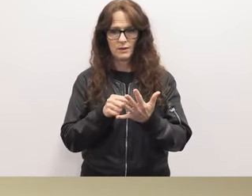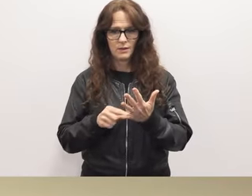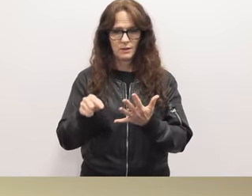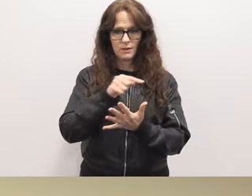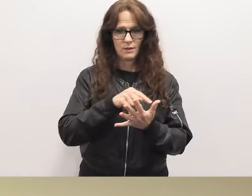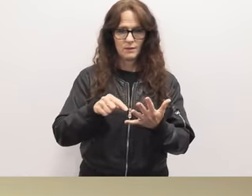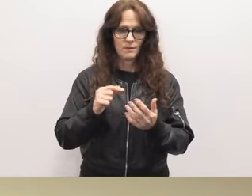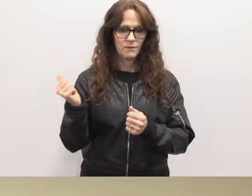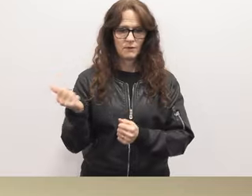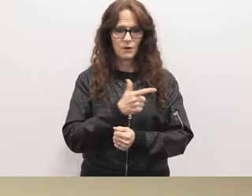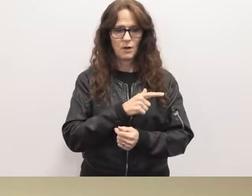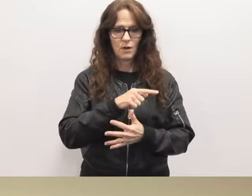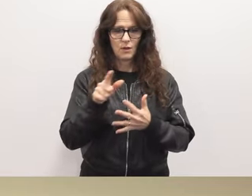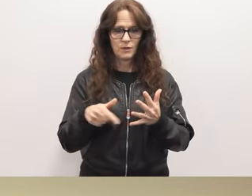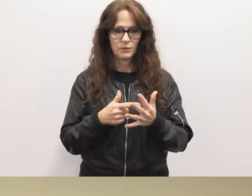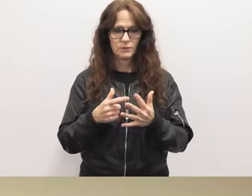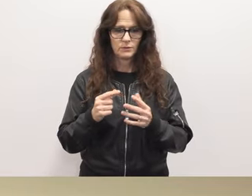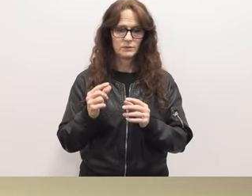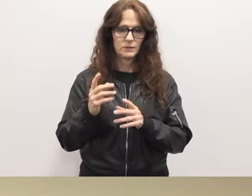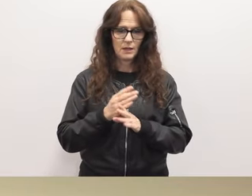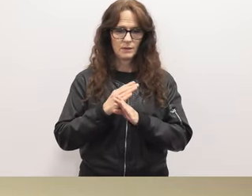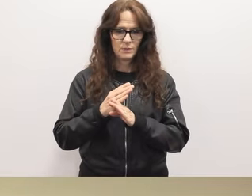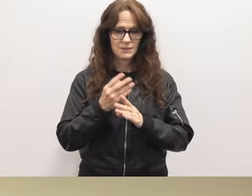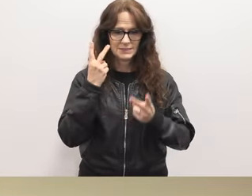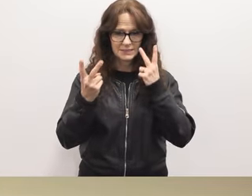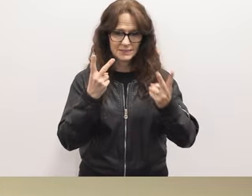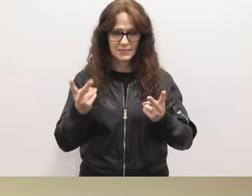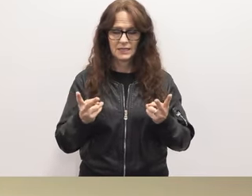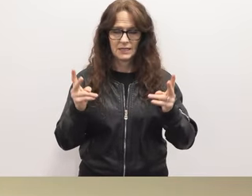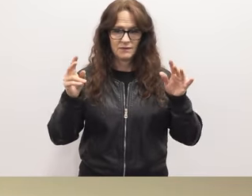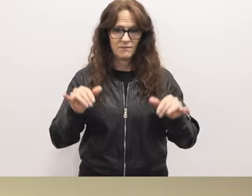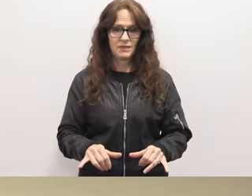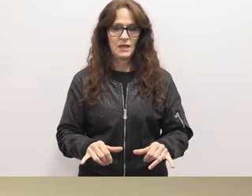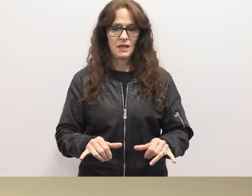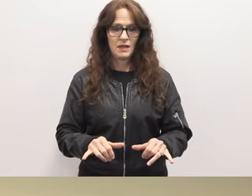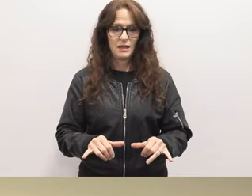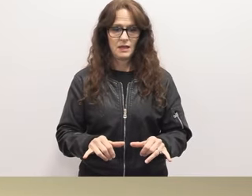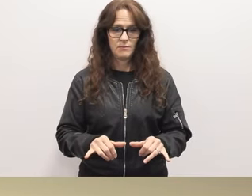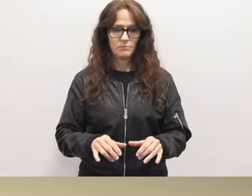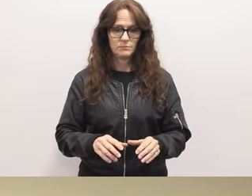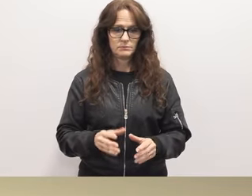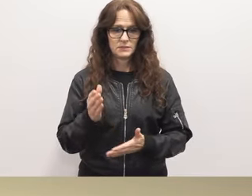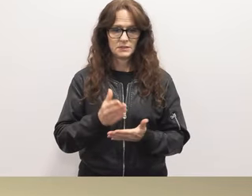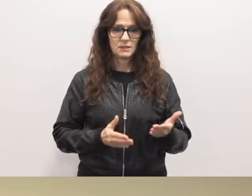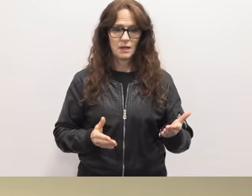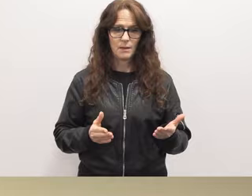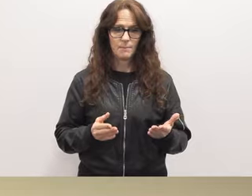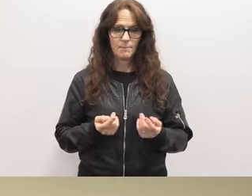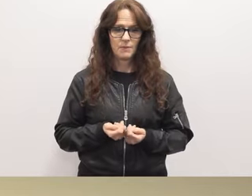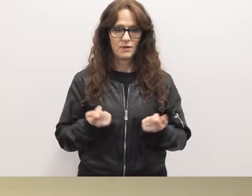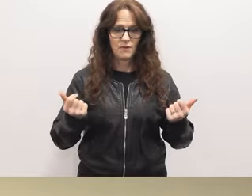and we'll do that for all of our goals and guardrails and then see if that, if there's some that fall away and that will allow us